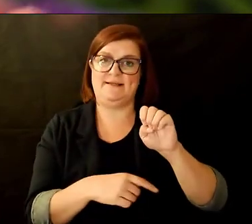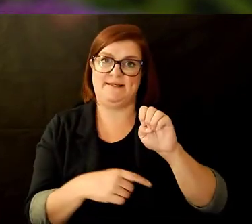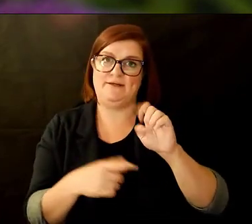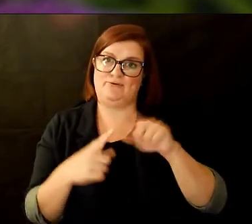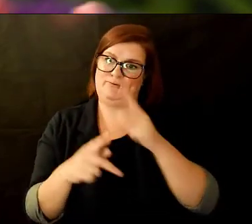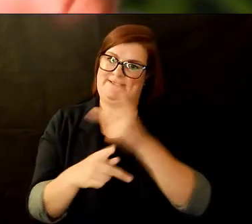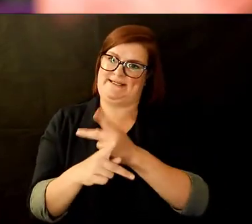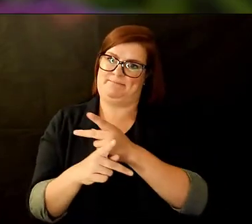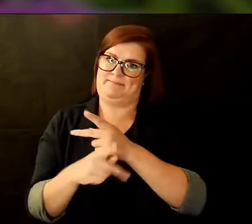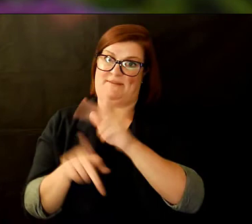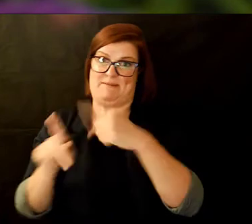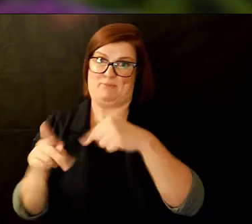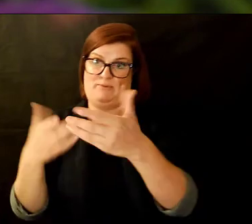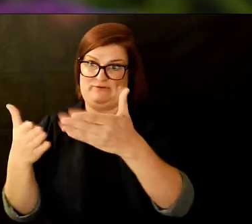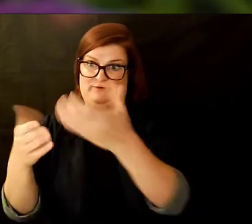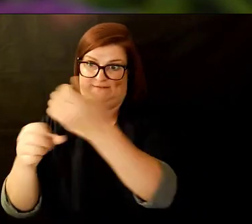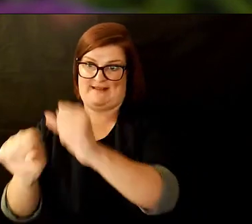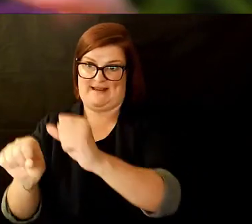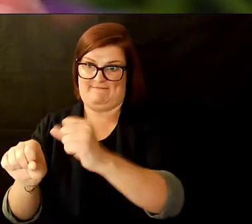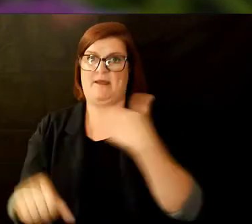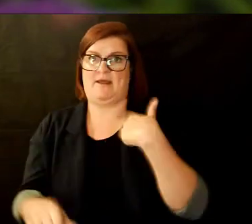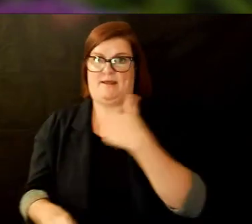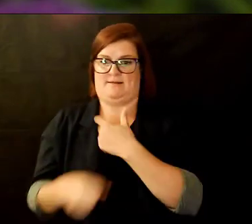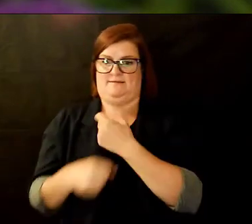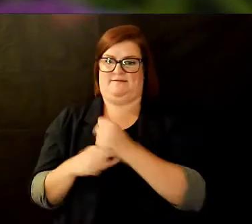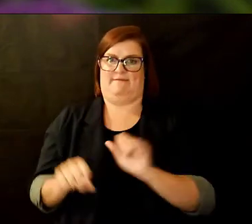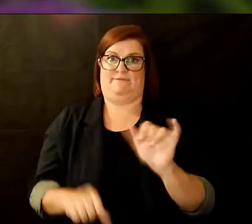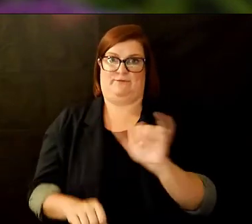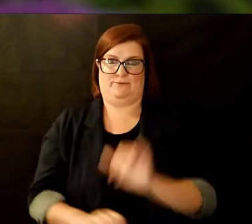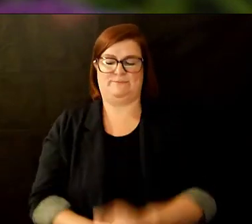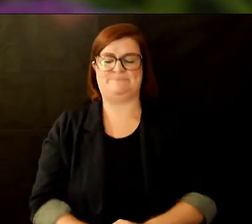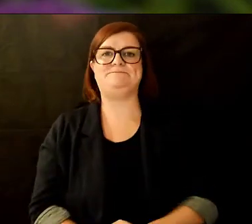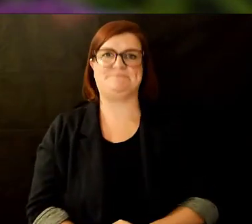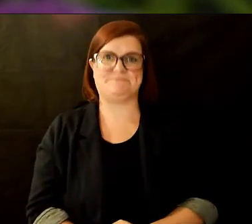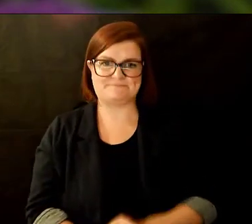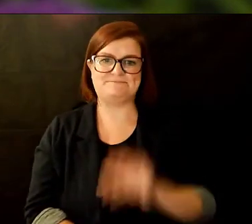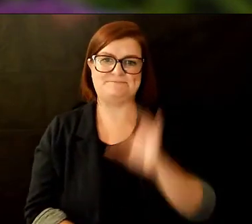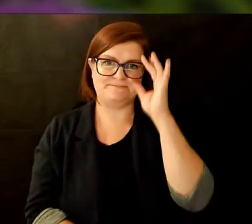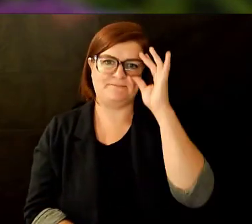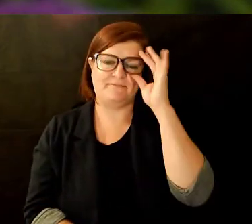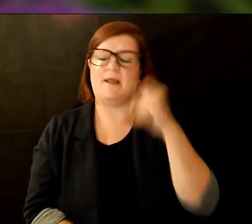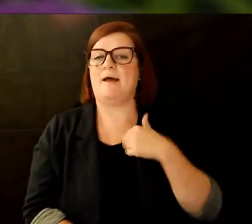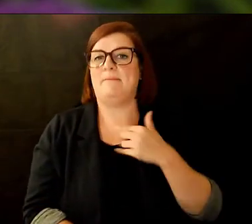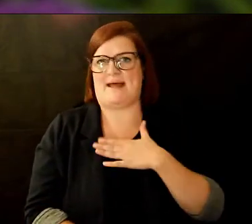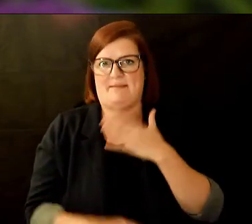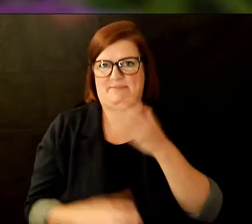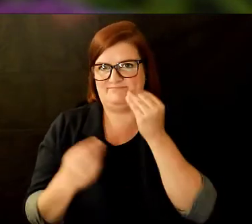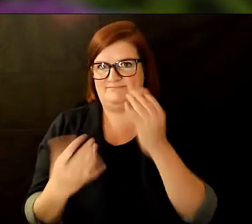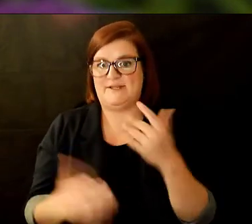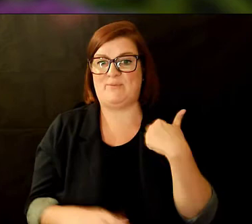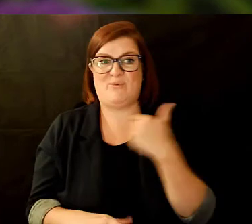to keep the people that we serve safe and our staff safe. So I'm happy to say that we have not